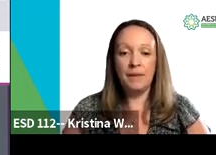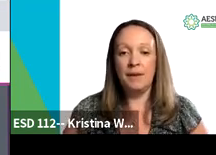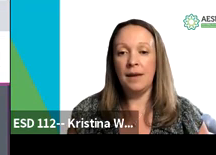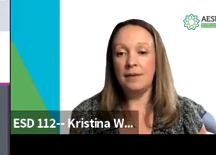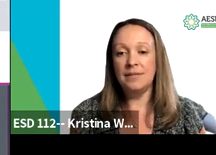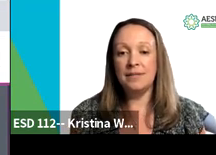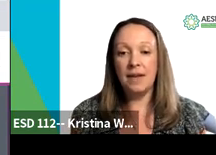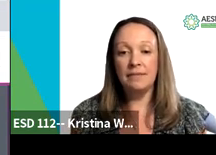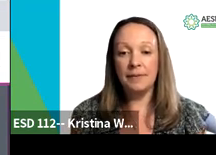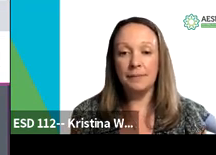ESD 112-- Kristina Wambold: And save